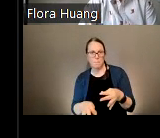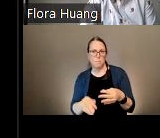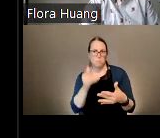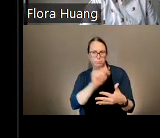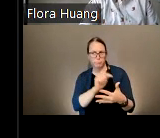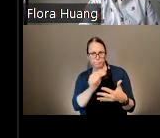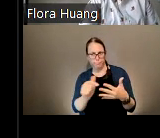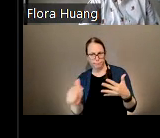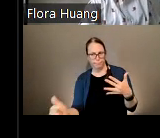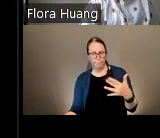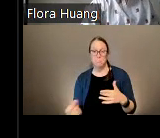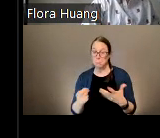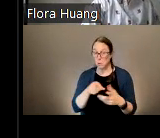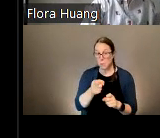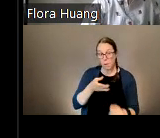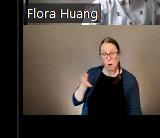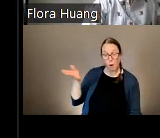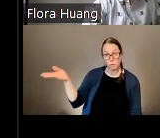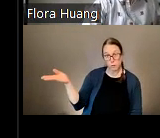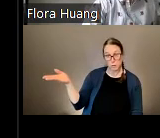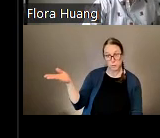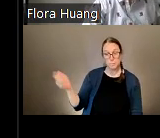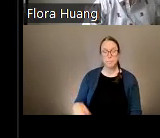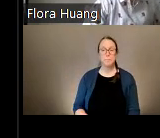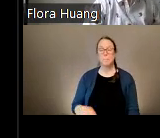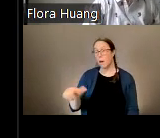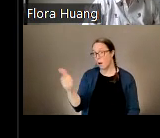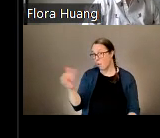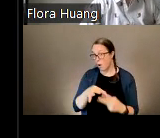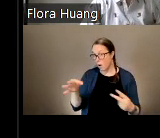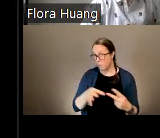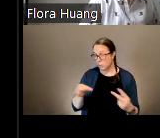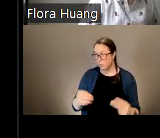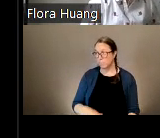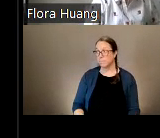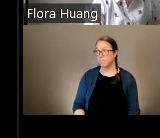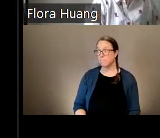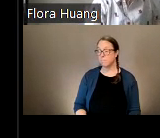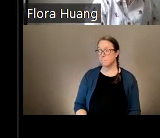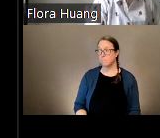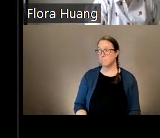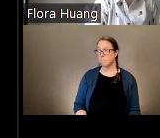So you could offer that. Another option would be to put all of the content